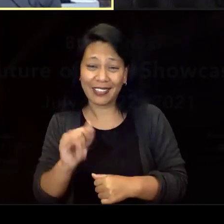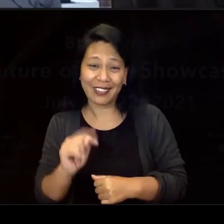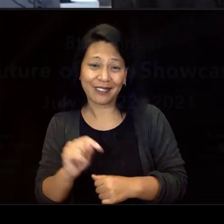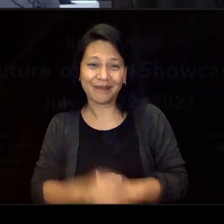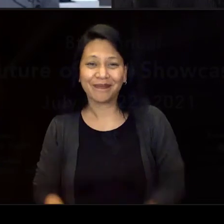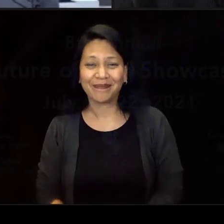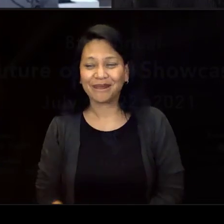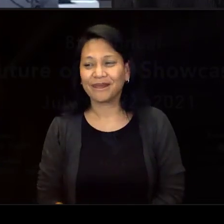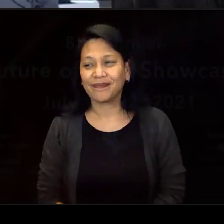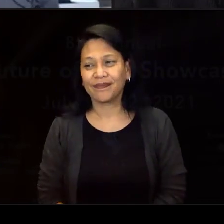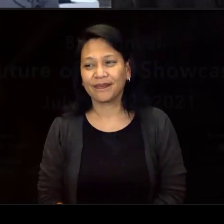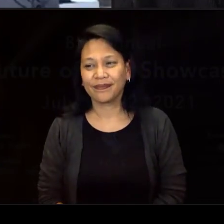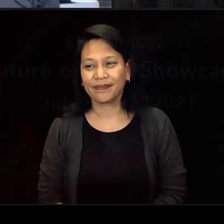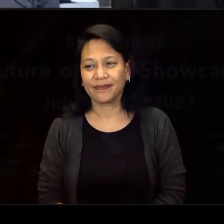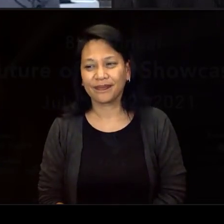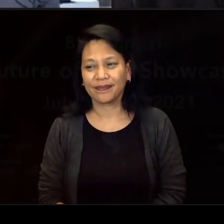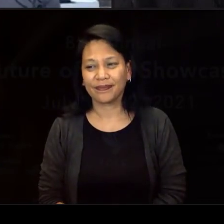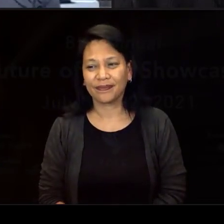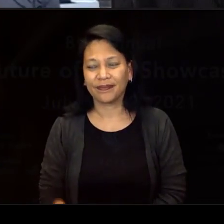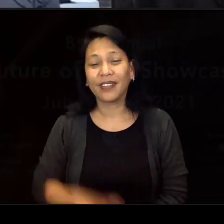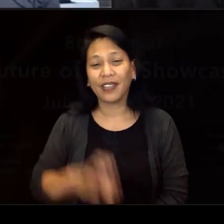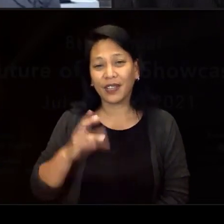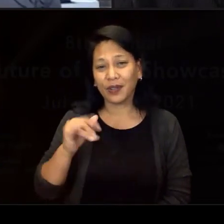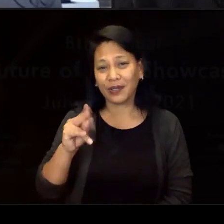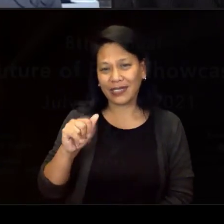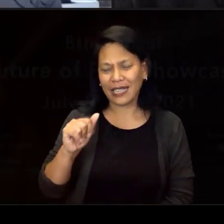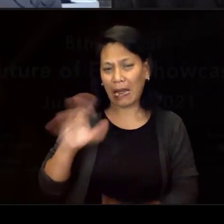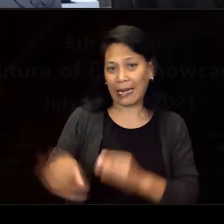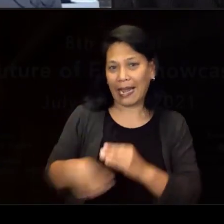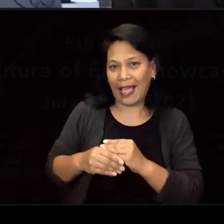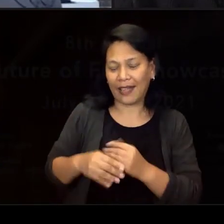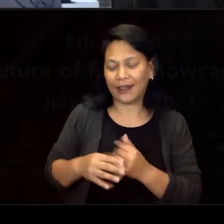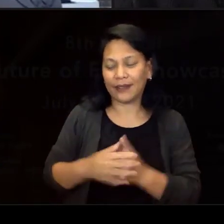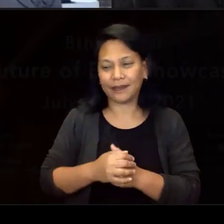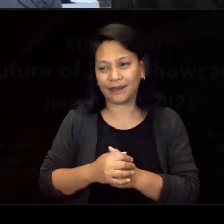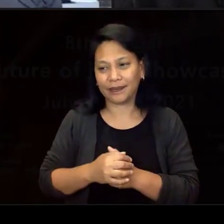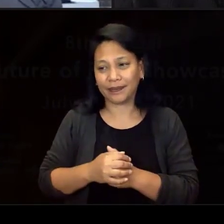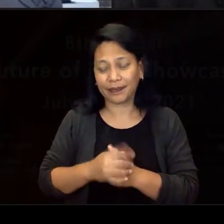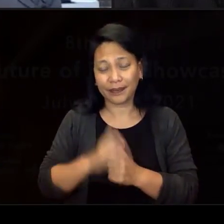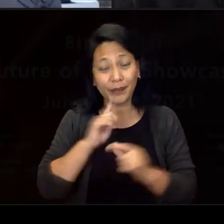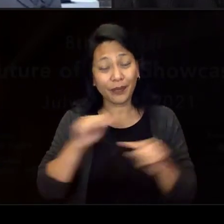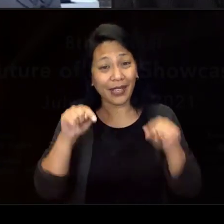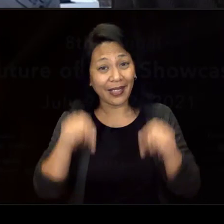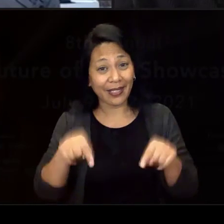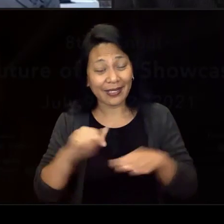I think I just like to add, I think that's such a good point that, that this industry or our space or where you